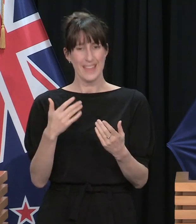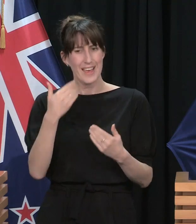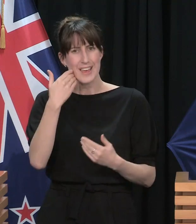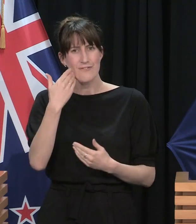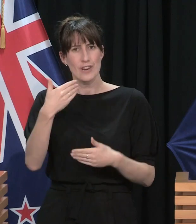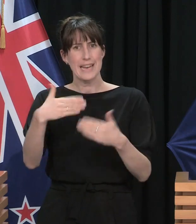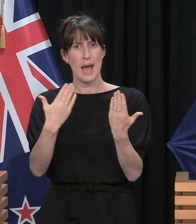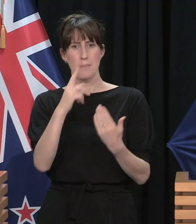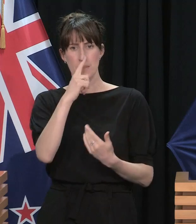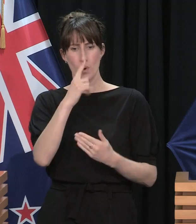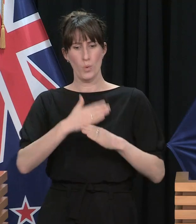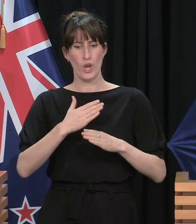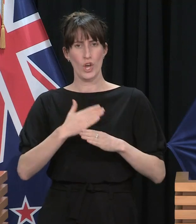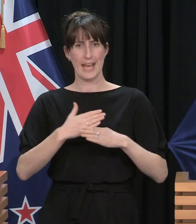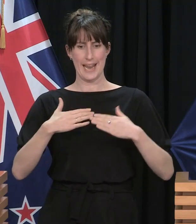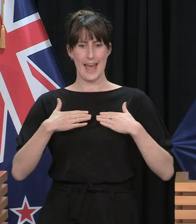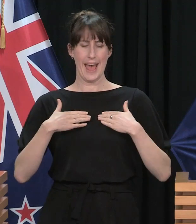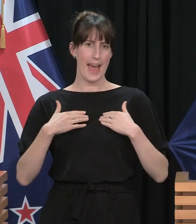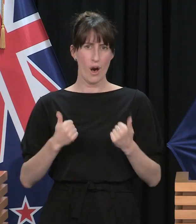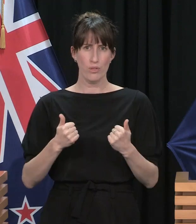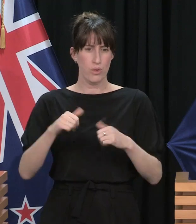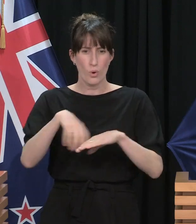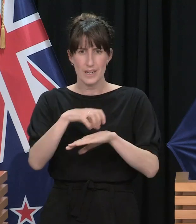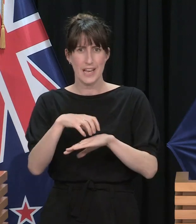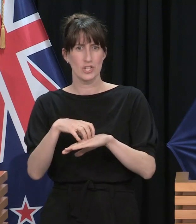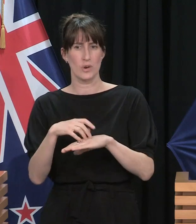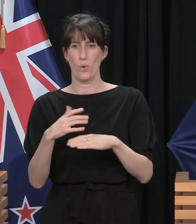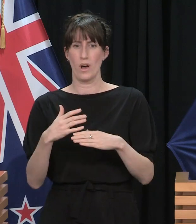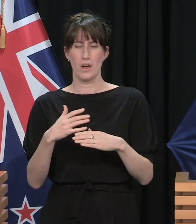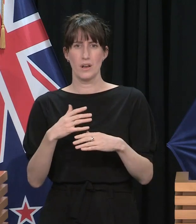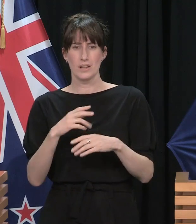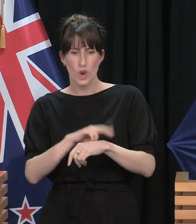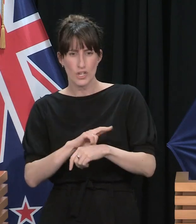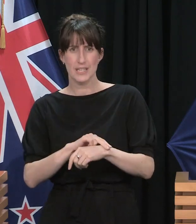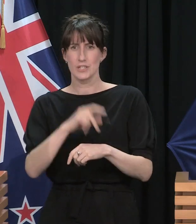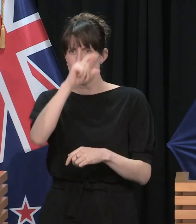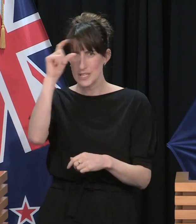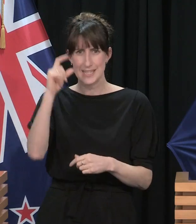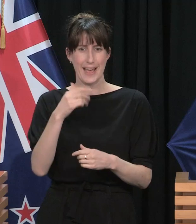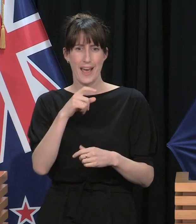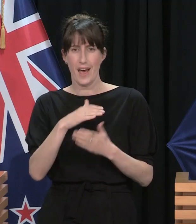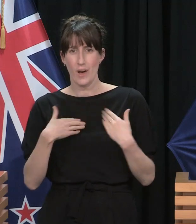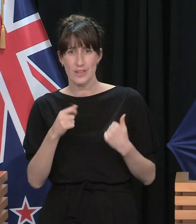people who work in the health sector who have access to New Zealanders' health